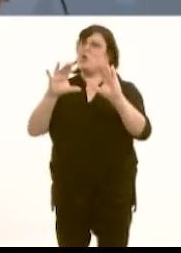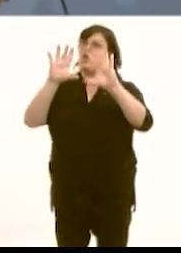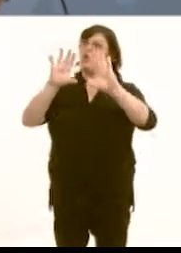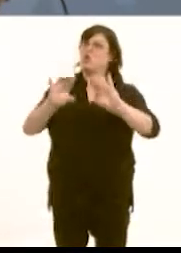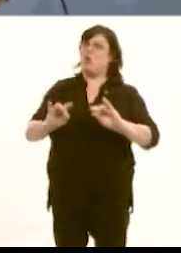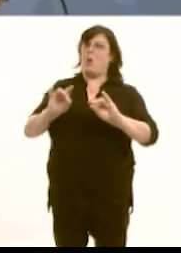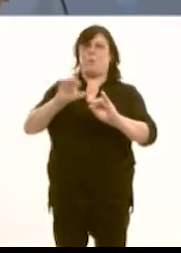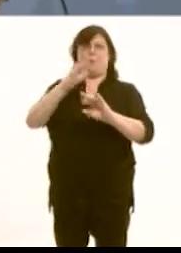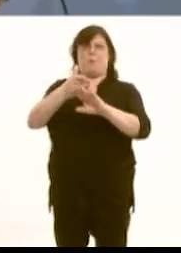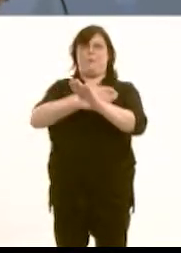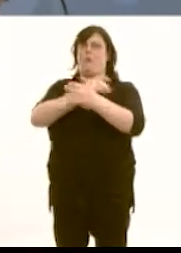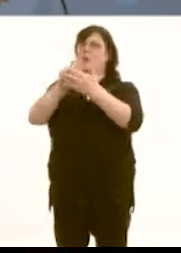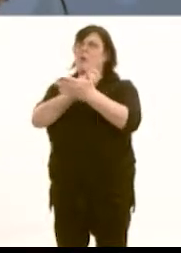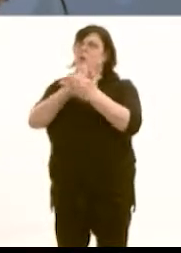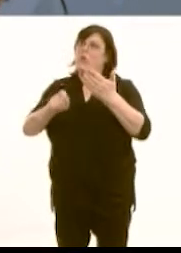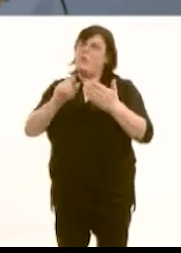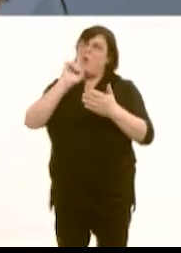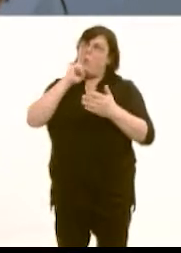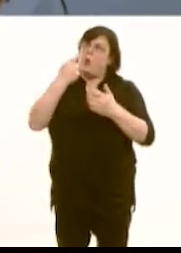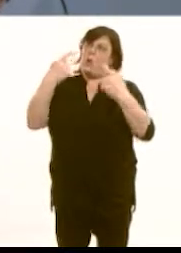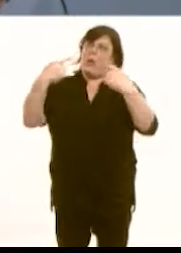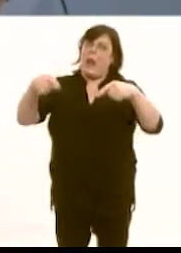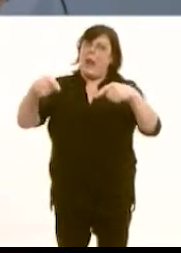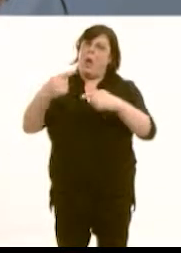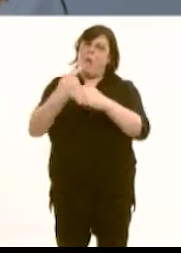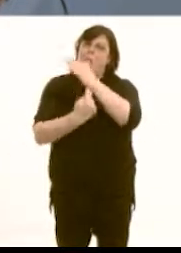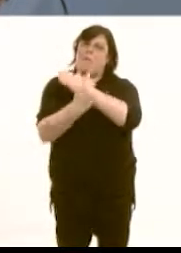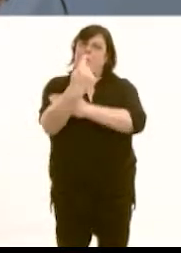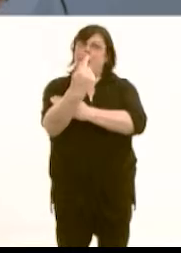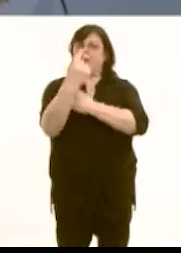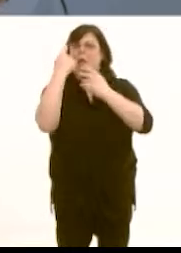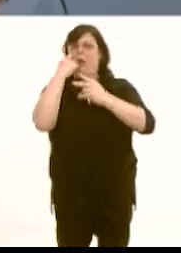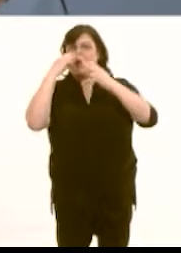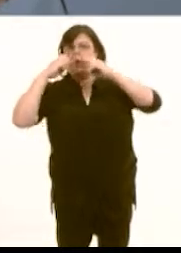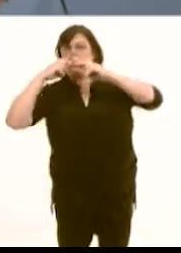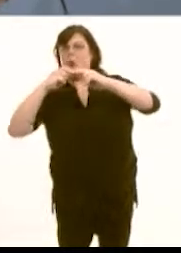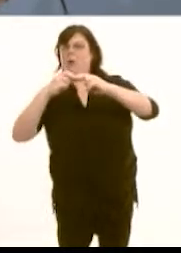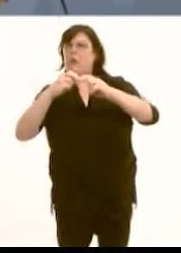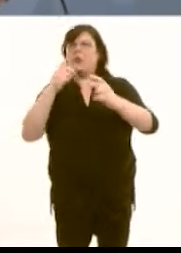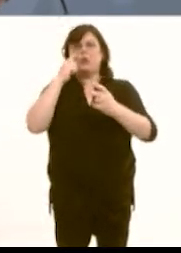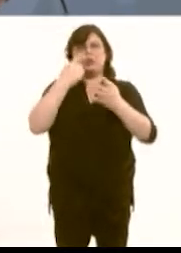such an independent inquiry that can celebrate the good practice that is in many quarters